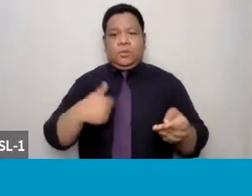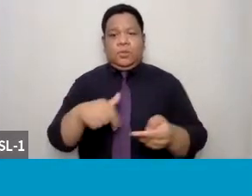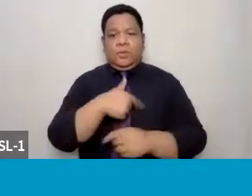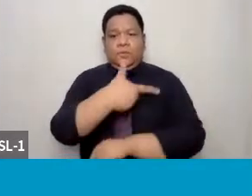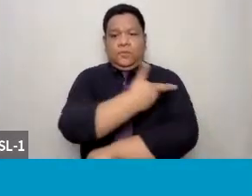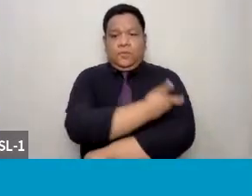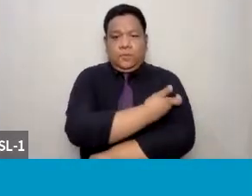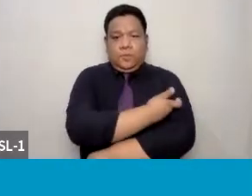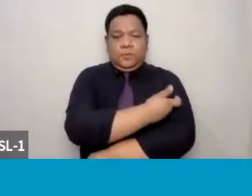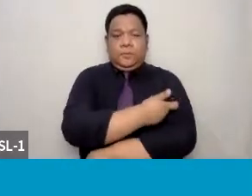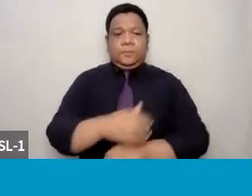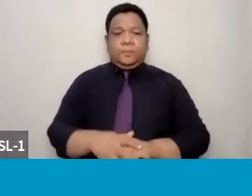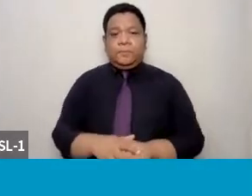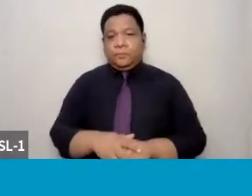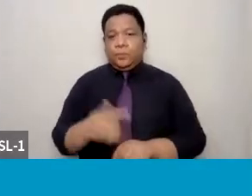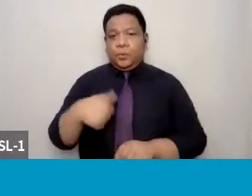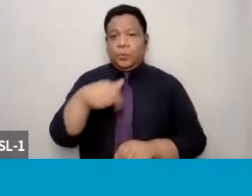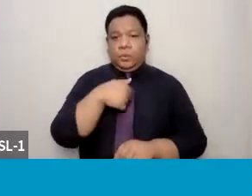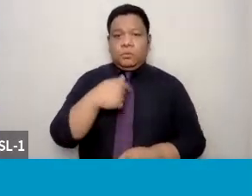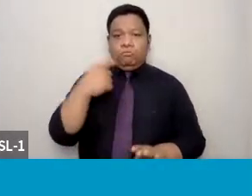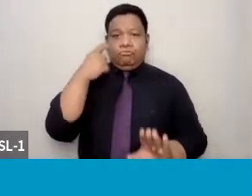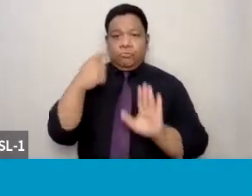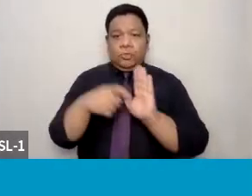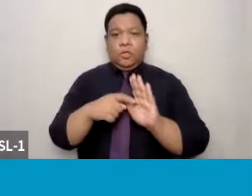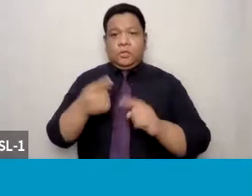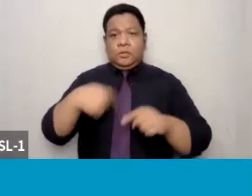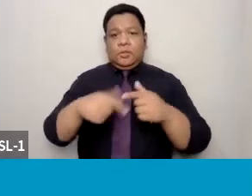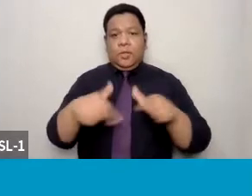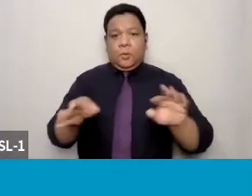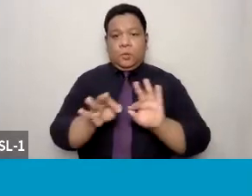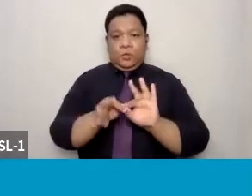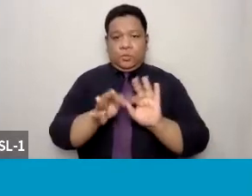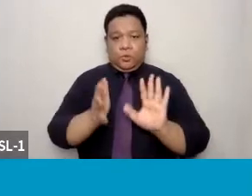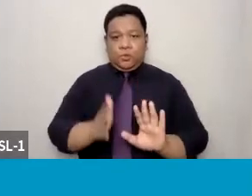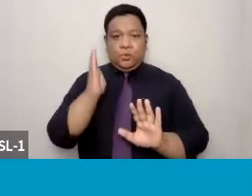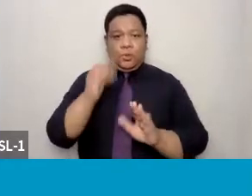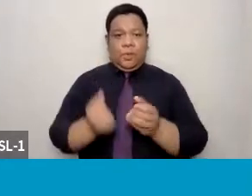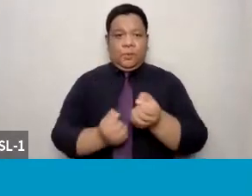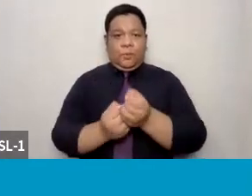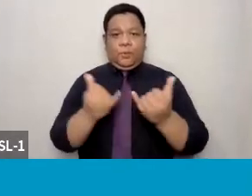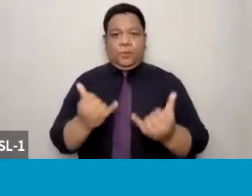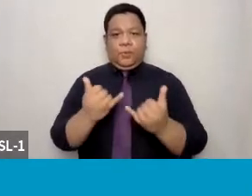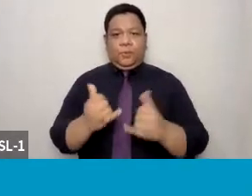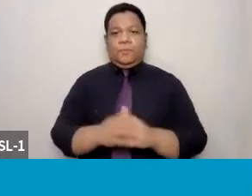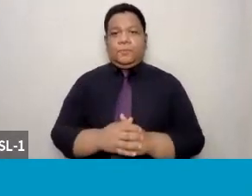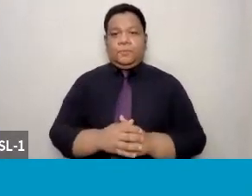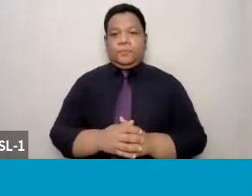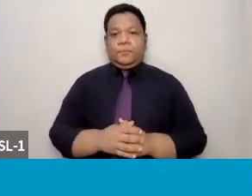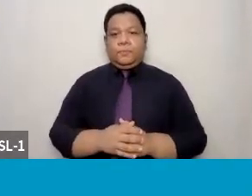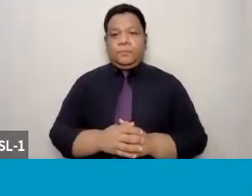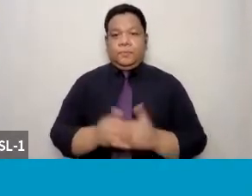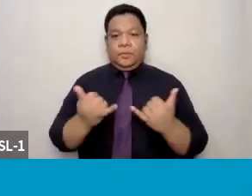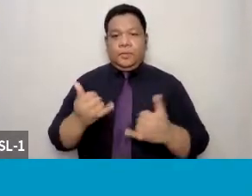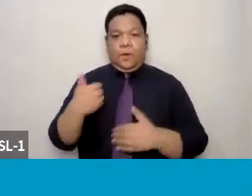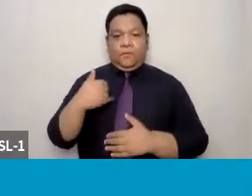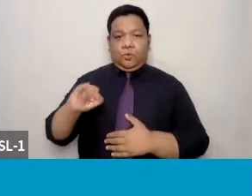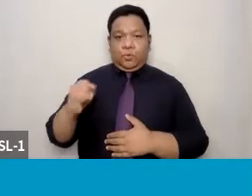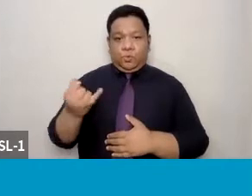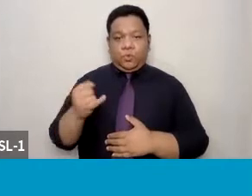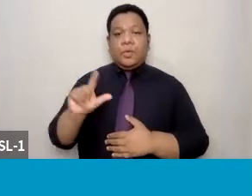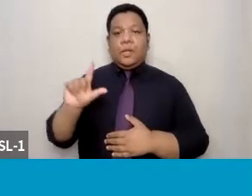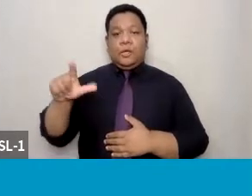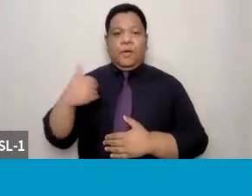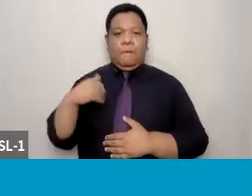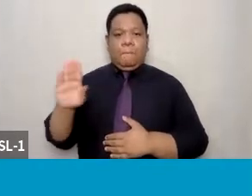We would like to acknowledge our language interpreters who will help us today, Jojo, and later Bay will also join us.